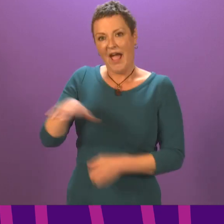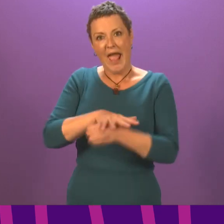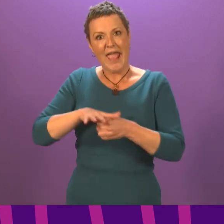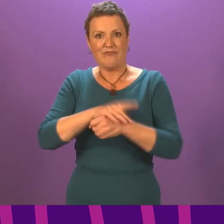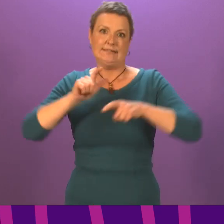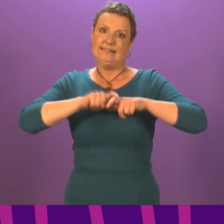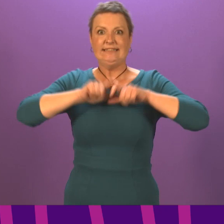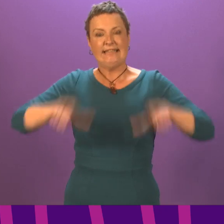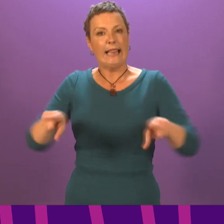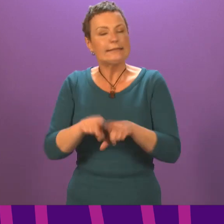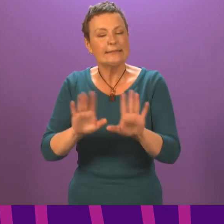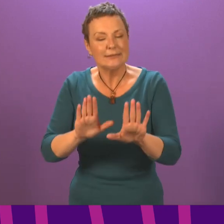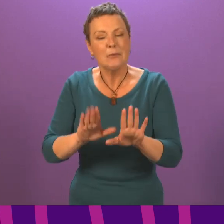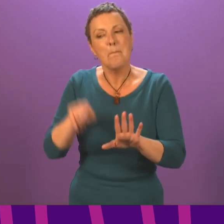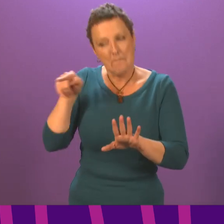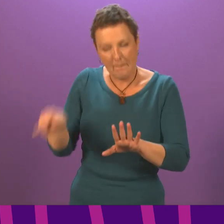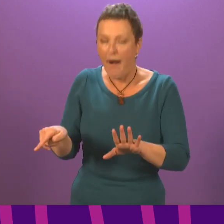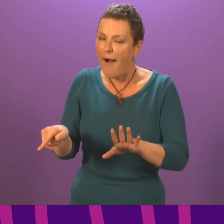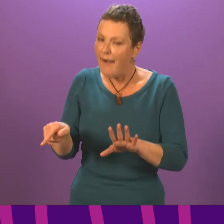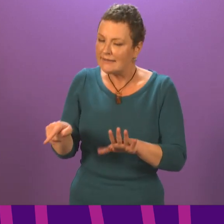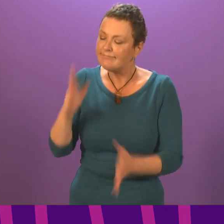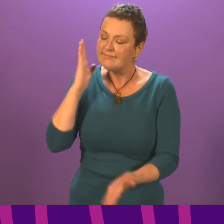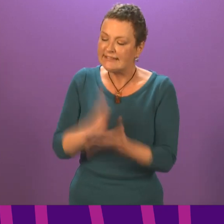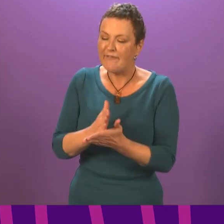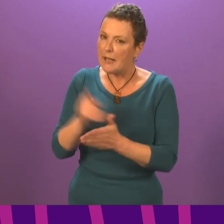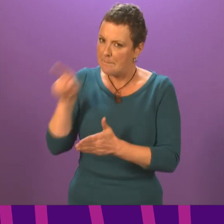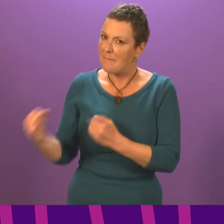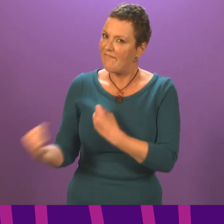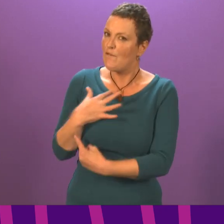in a particular level or to put an area in a particular level, they are part of coming to that decision.